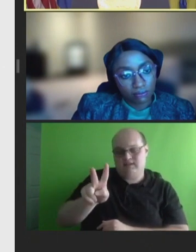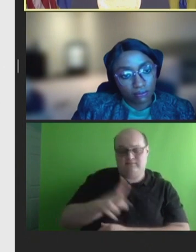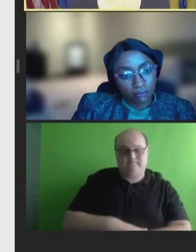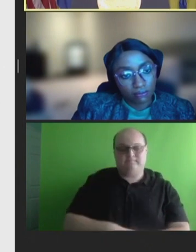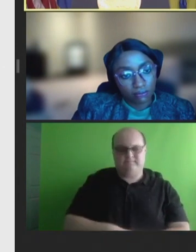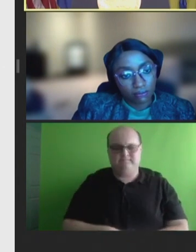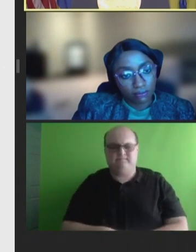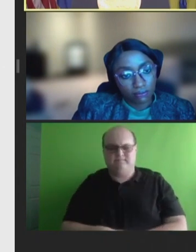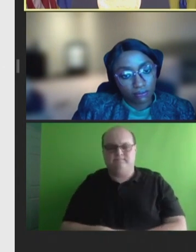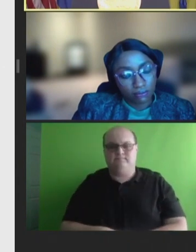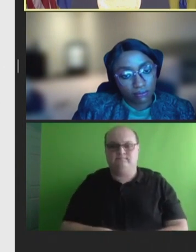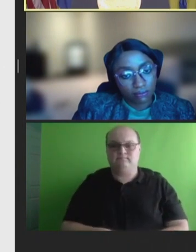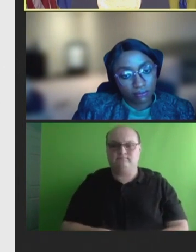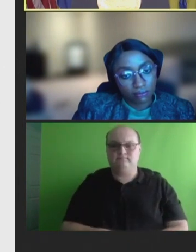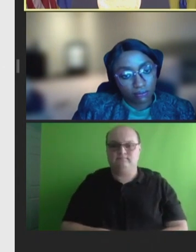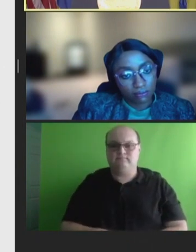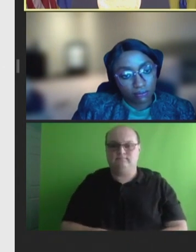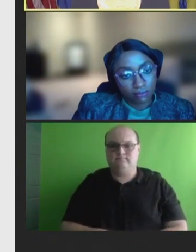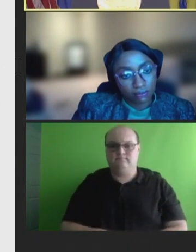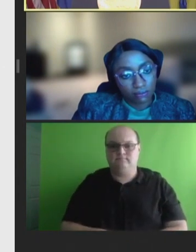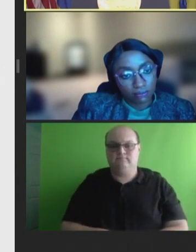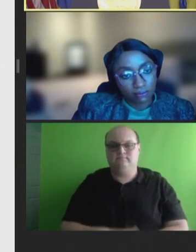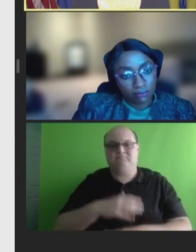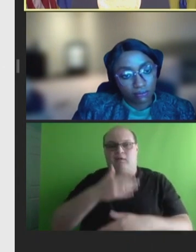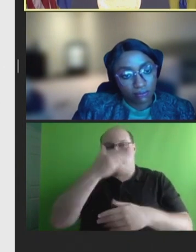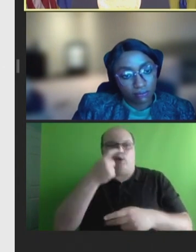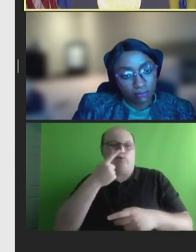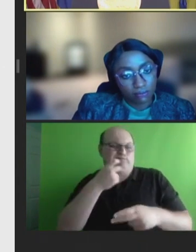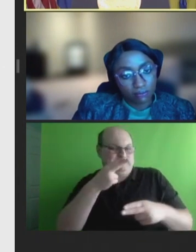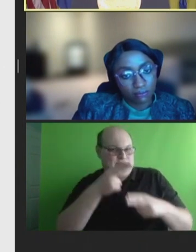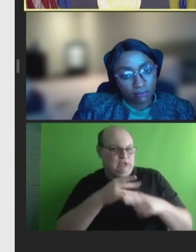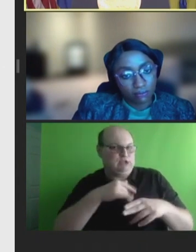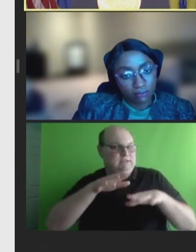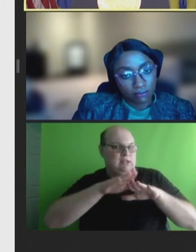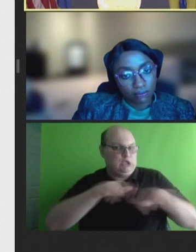seeing -- and I should have mentioned that in our childhood vaccination, but also, in our adolescent